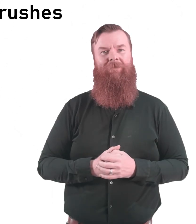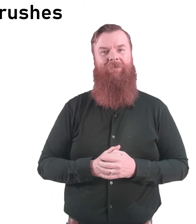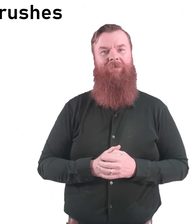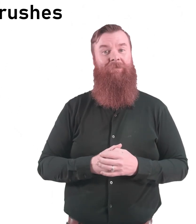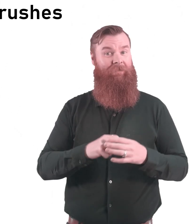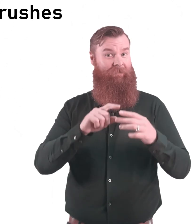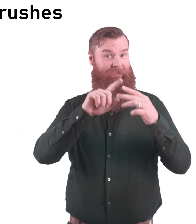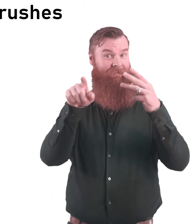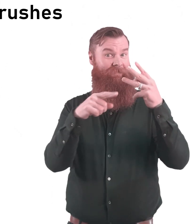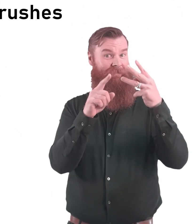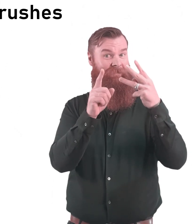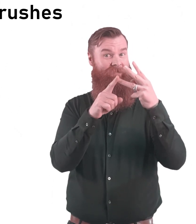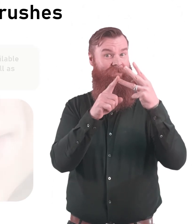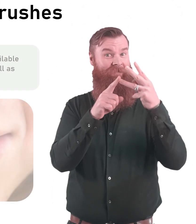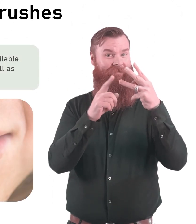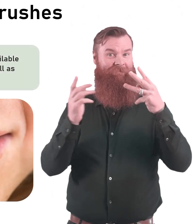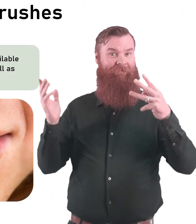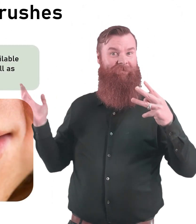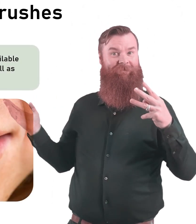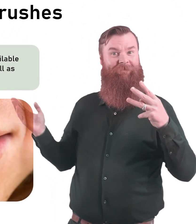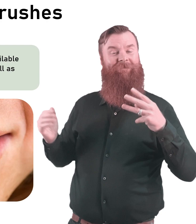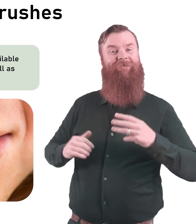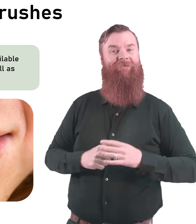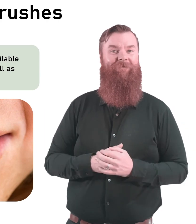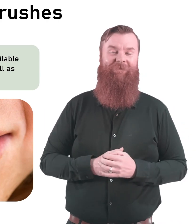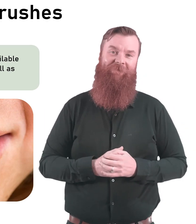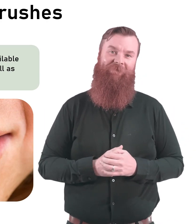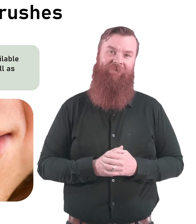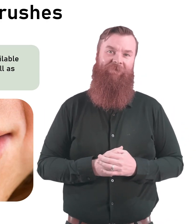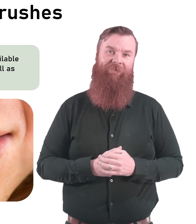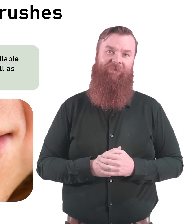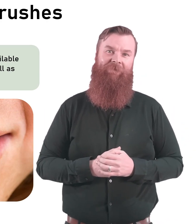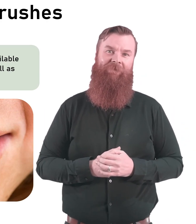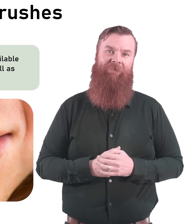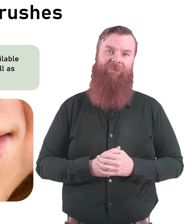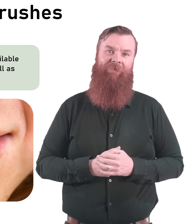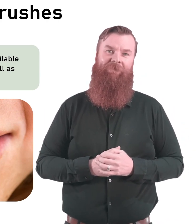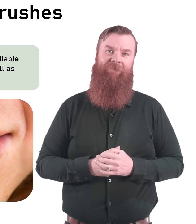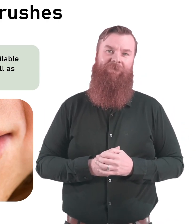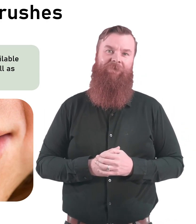Another way to clean between teeth is to use interdental brushes.